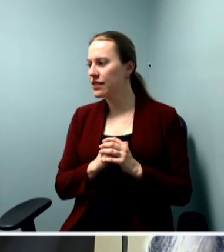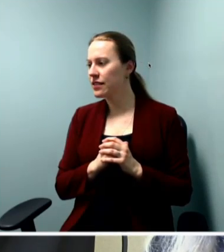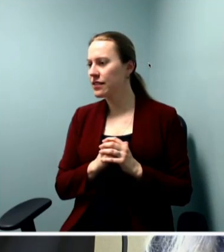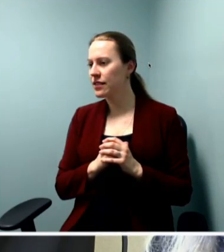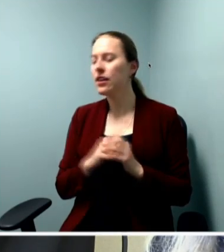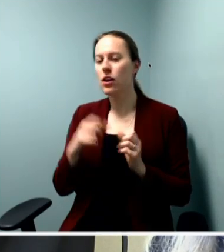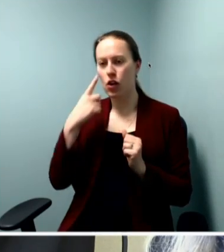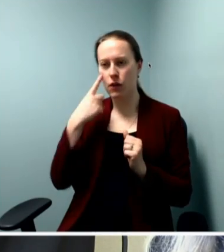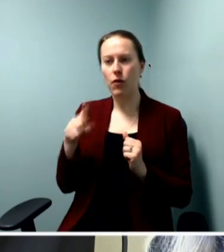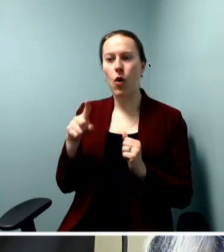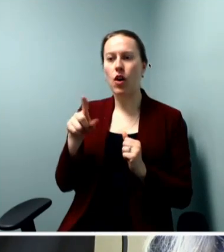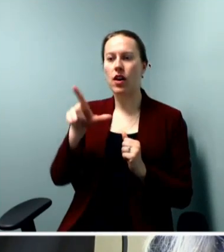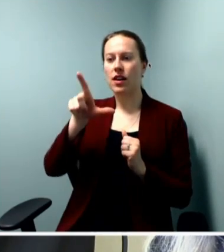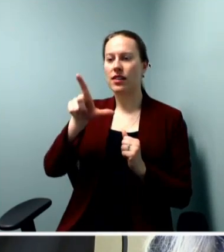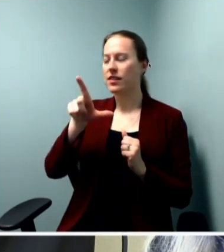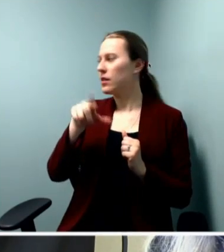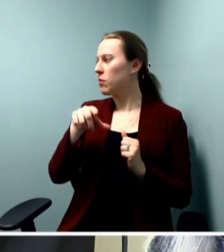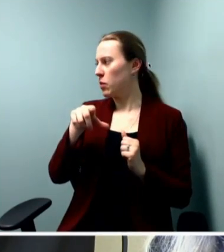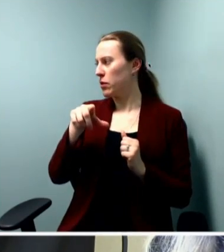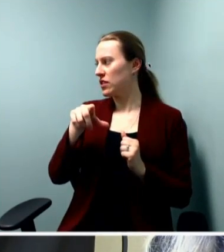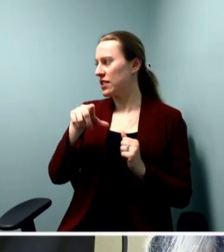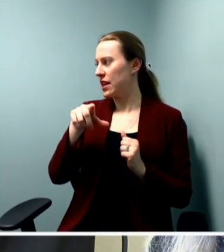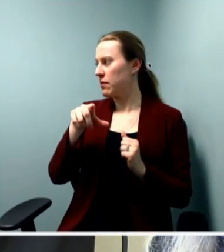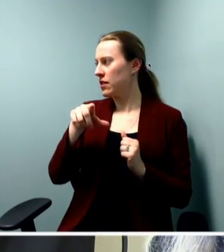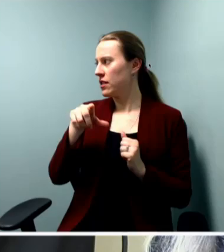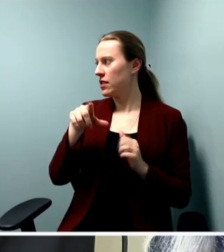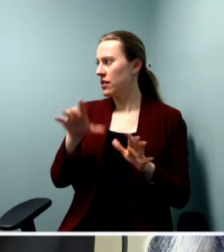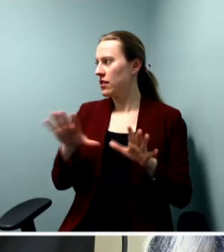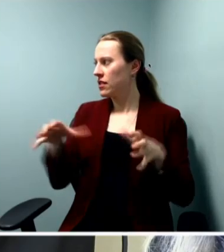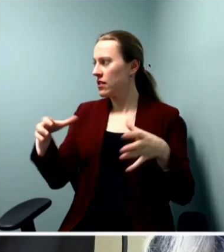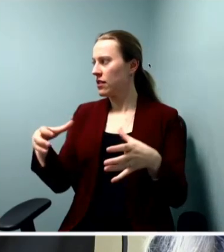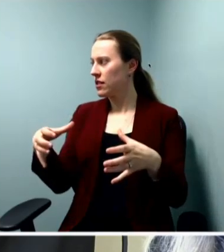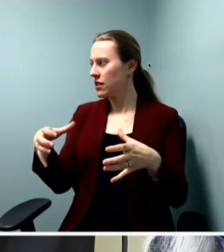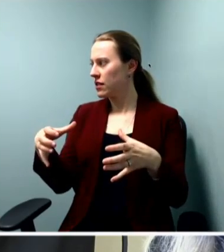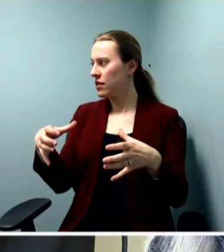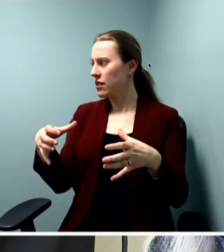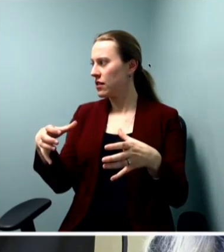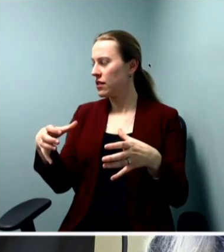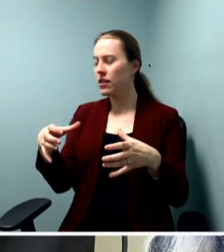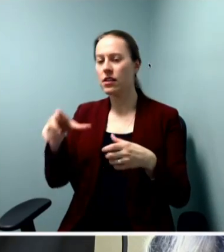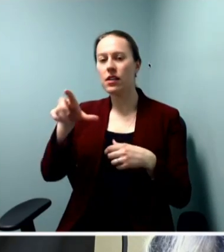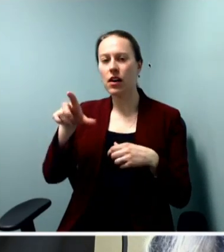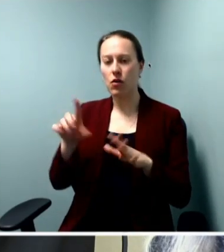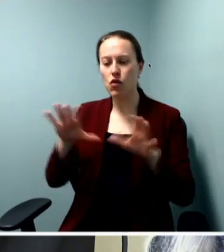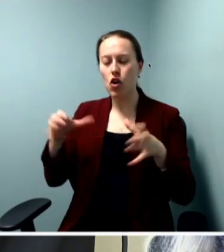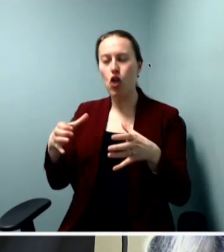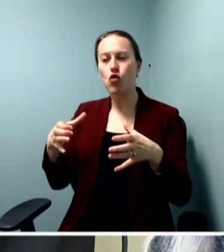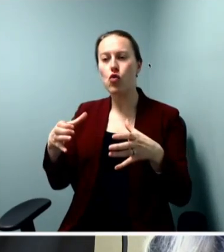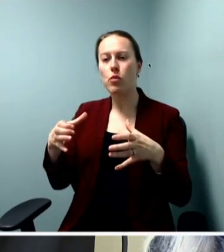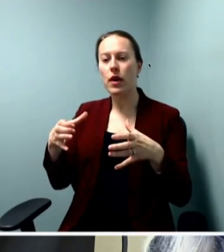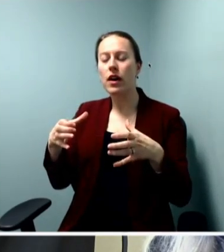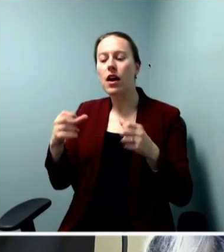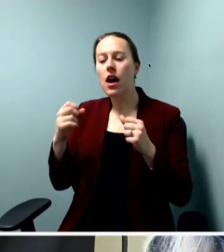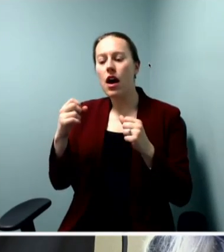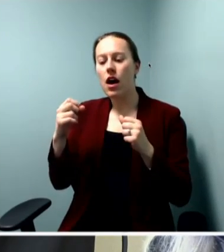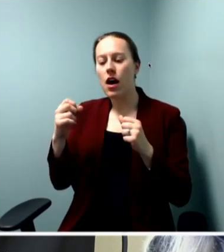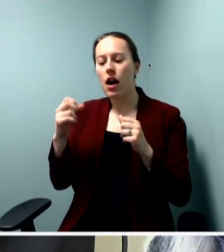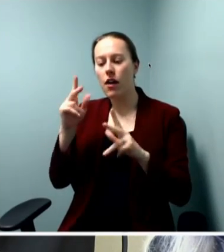but even within a room, your cultural identity, your ethnicity cannot be represented just by access to higher education.